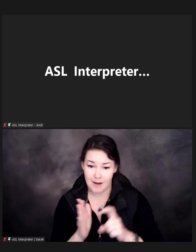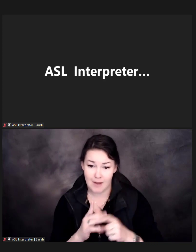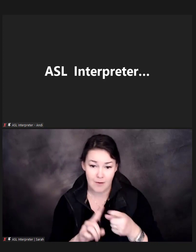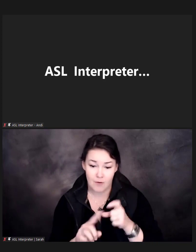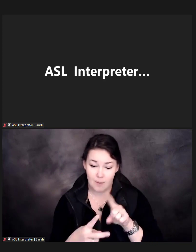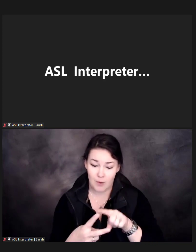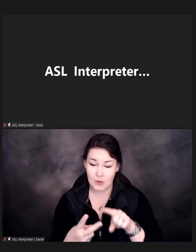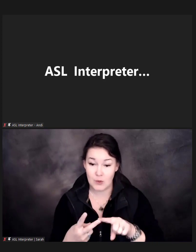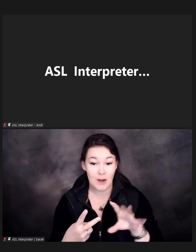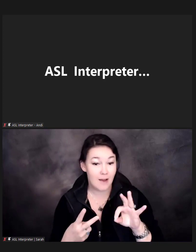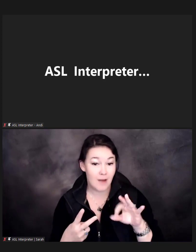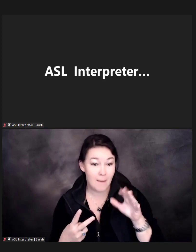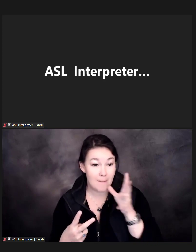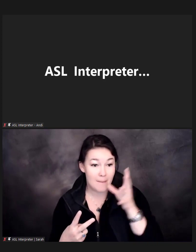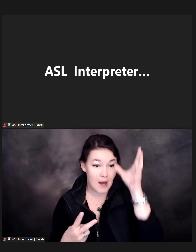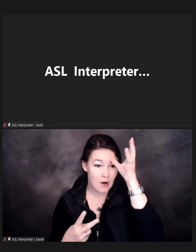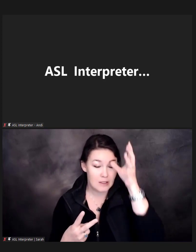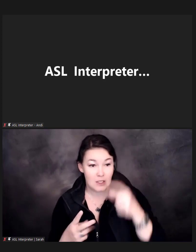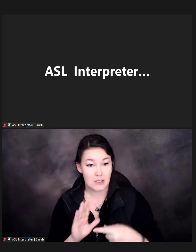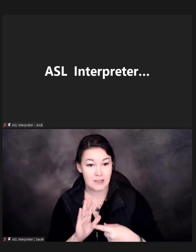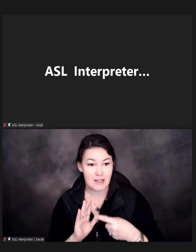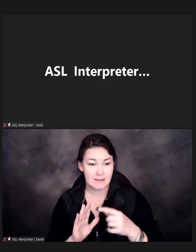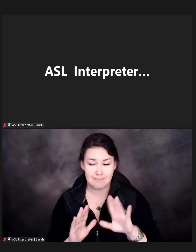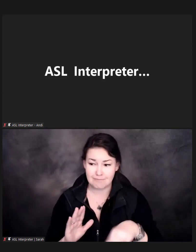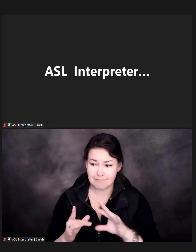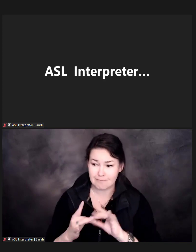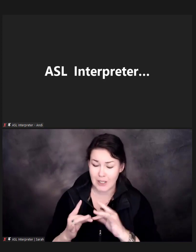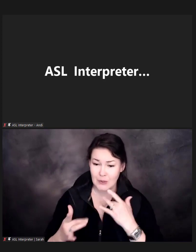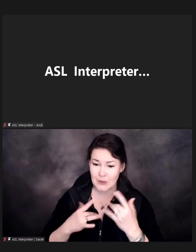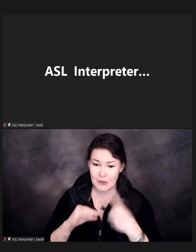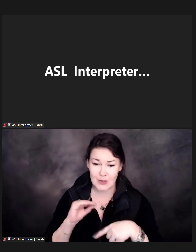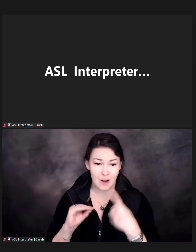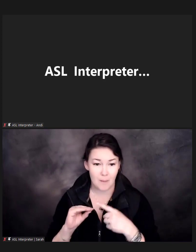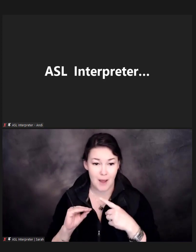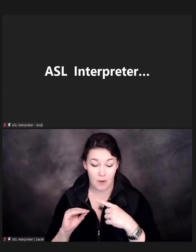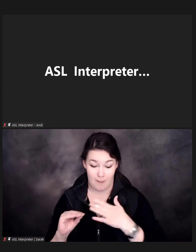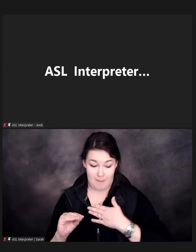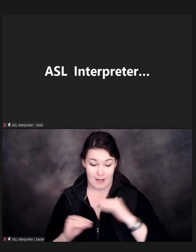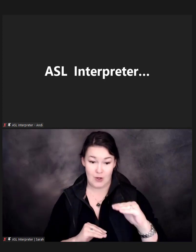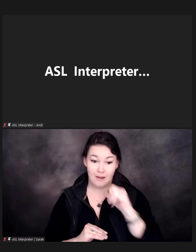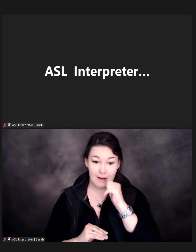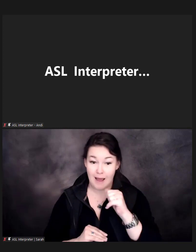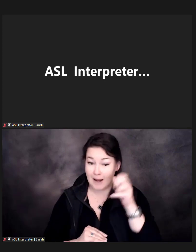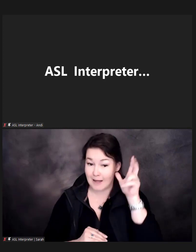these screenings. So, whenever a parent express expresses concern about a child's hearing or language development, even if they've received and passed